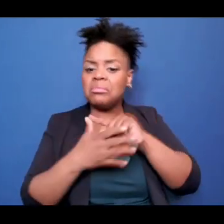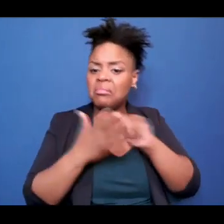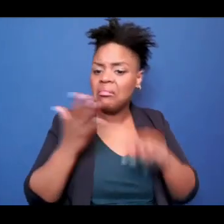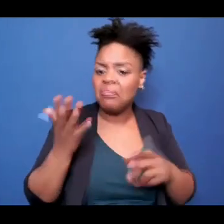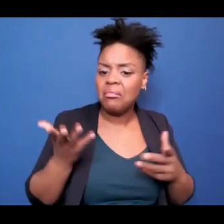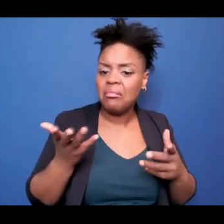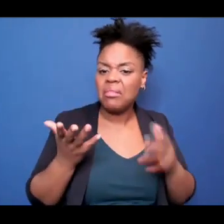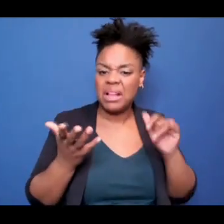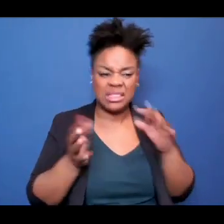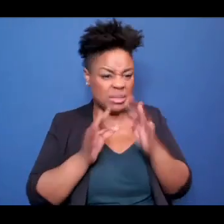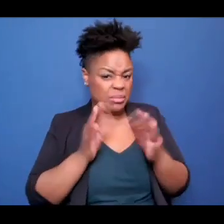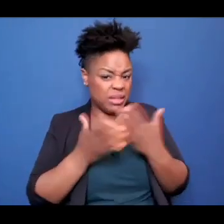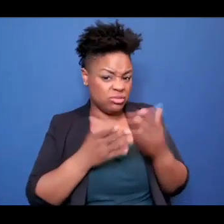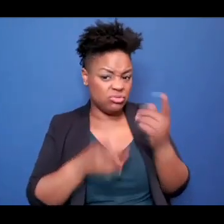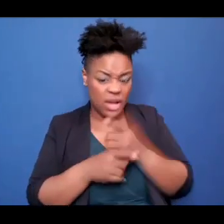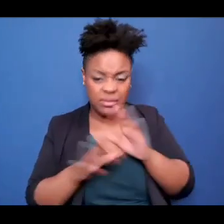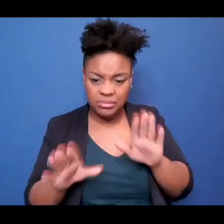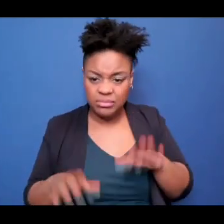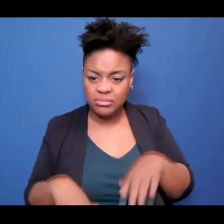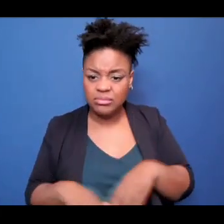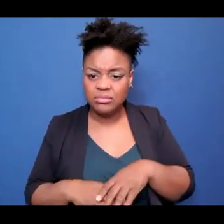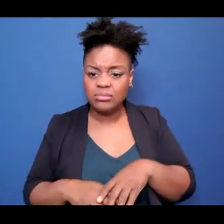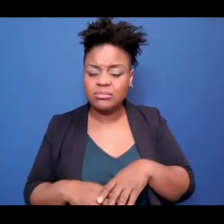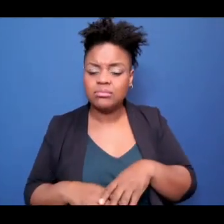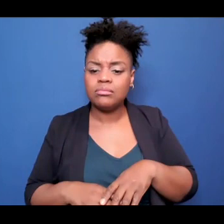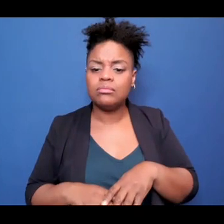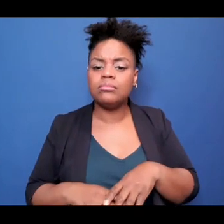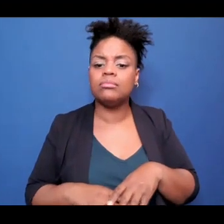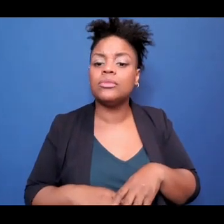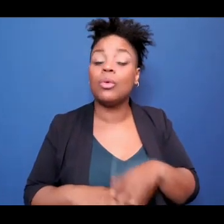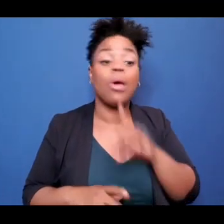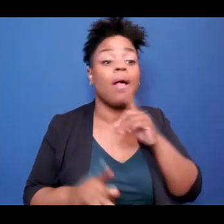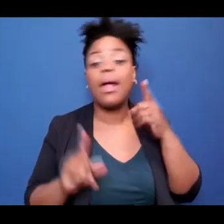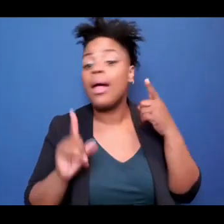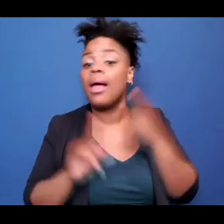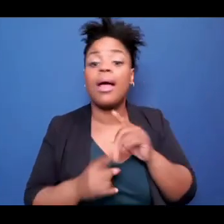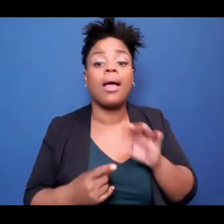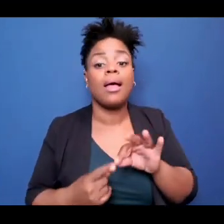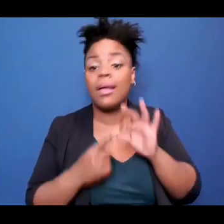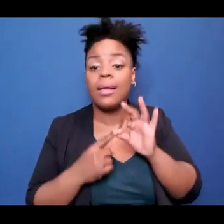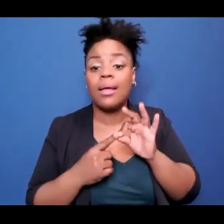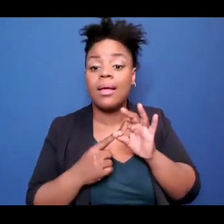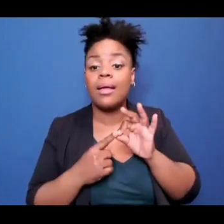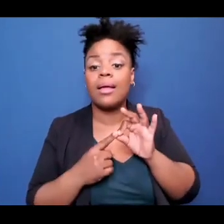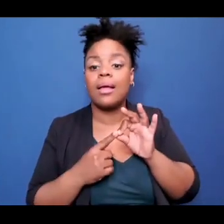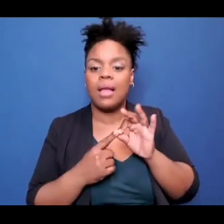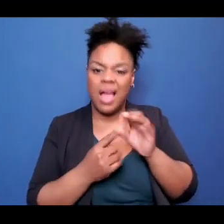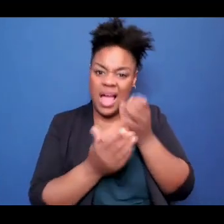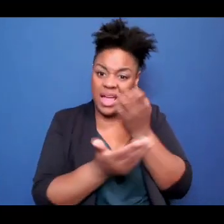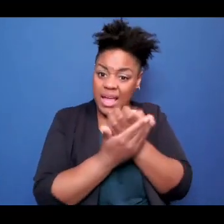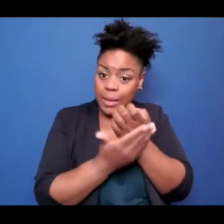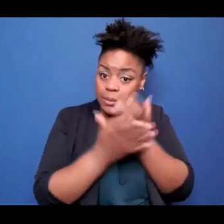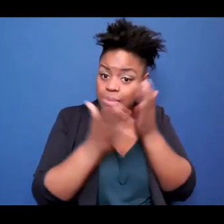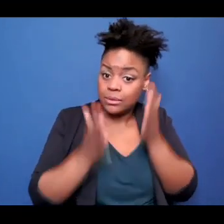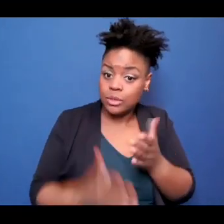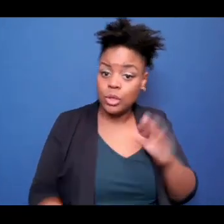AND OTHER ITEMS, SIMPLE DISHES BURKT THE BAISH BUT THE SIGNATURE DISH WAS THE COON